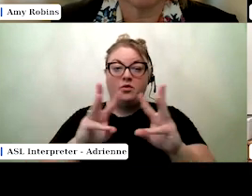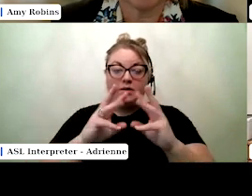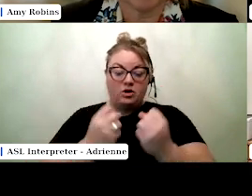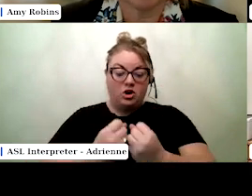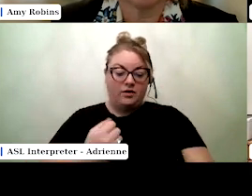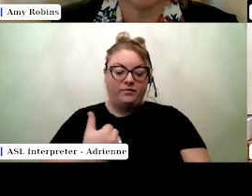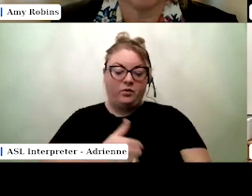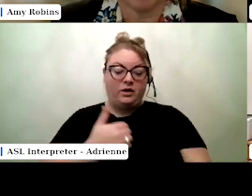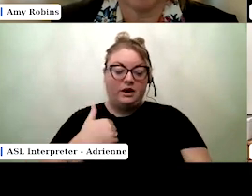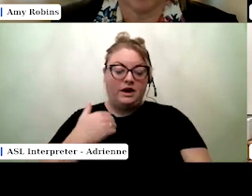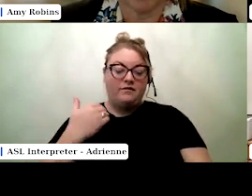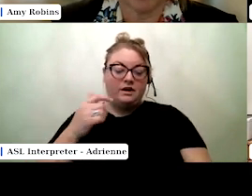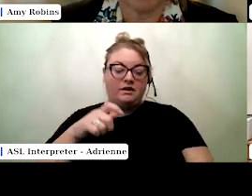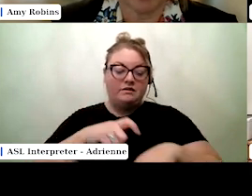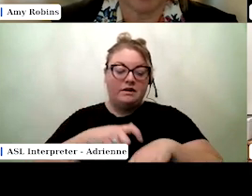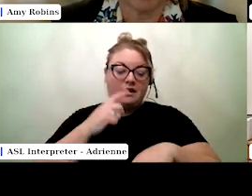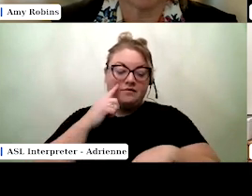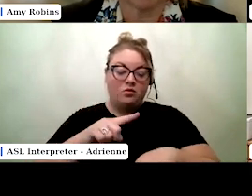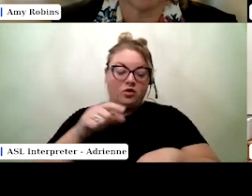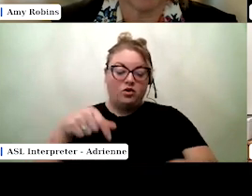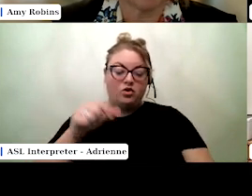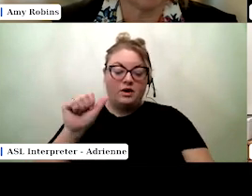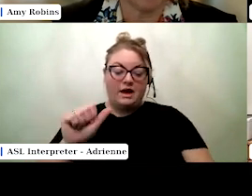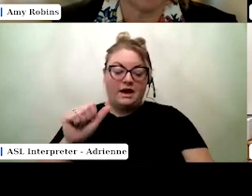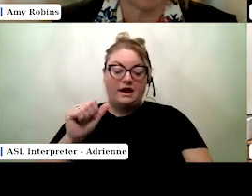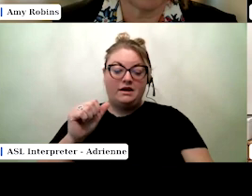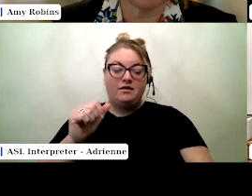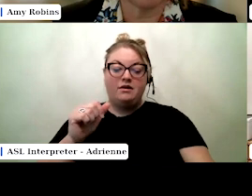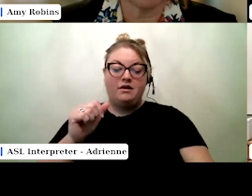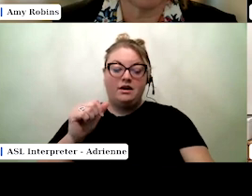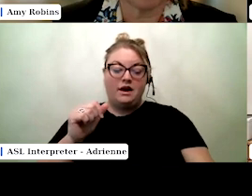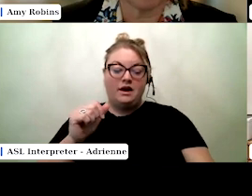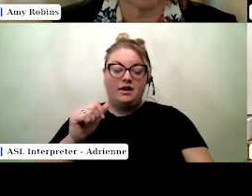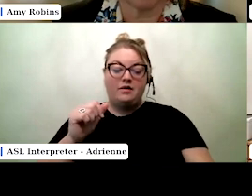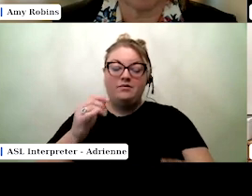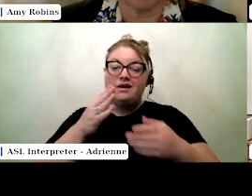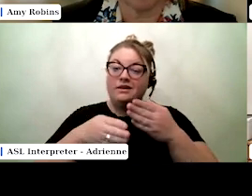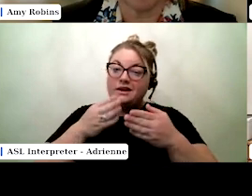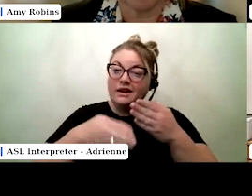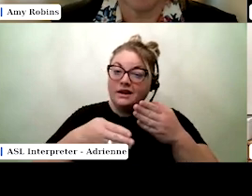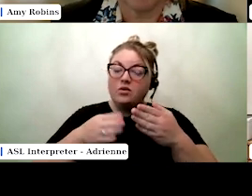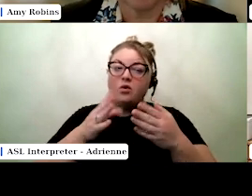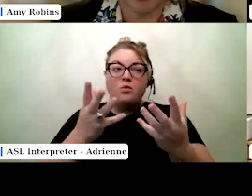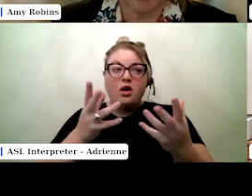We will have time for a QA. And we really wanna hear from you.